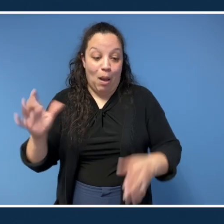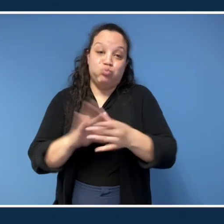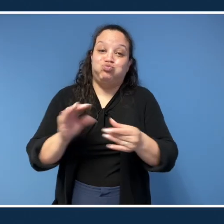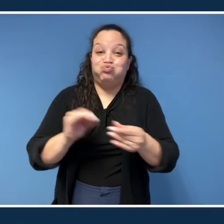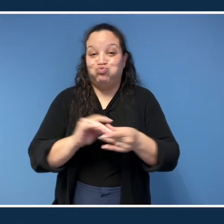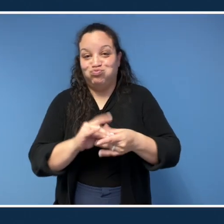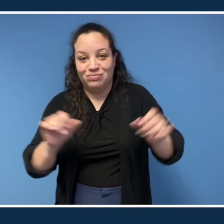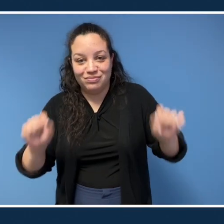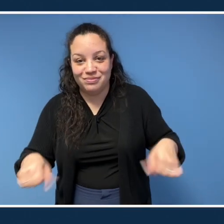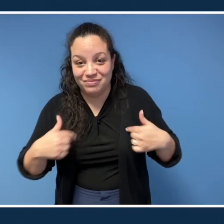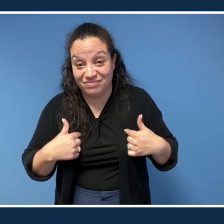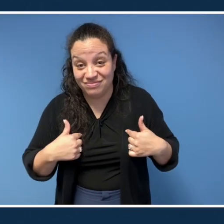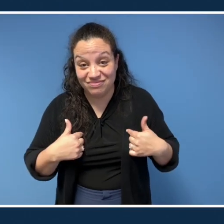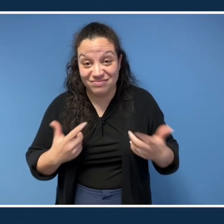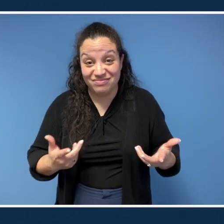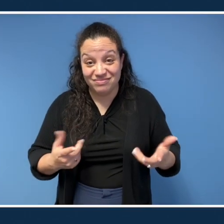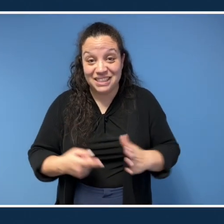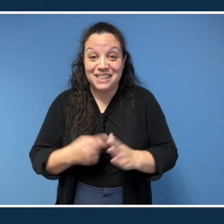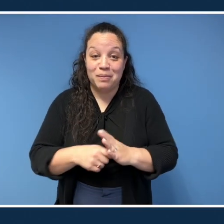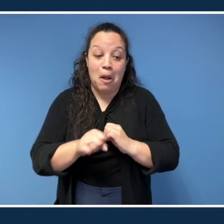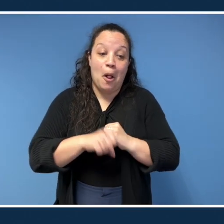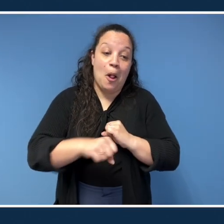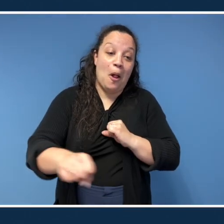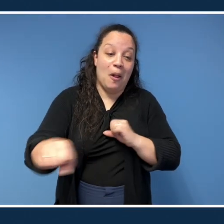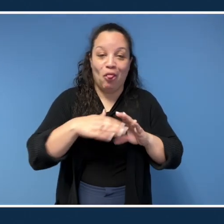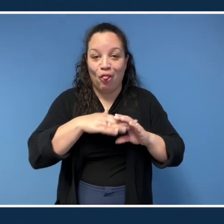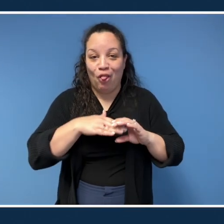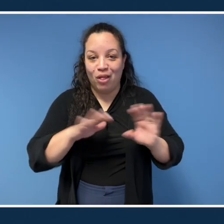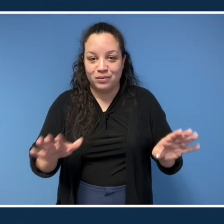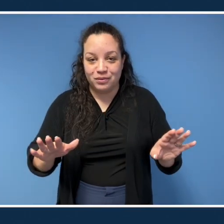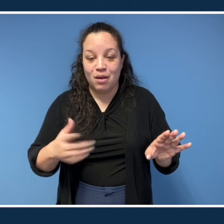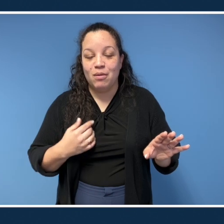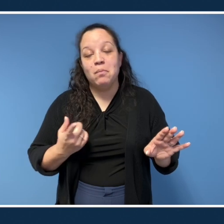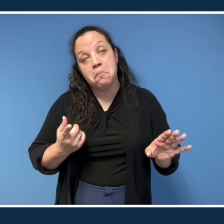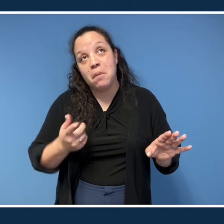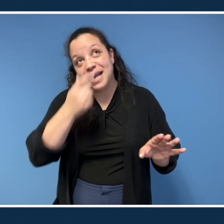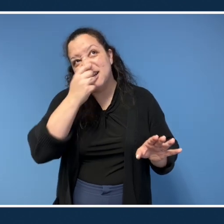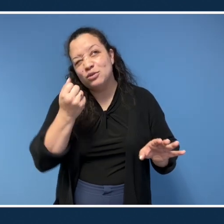sometimes I can get a little long winded. But one thing I would say, it's interesting given the current climate,